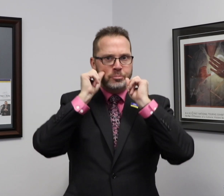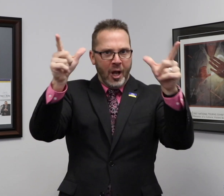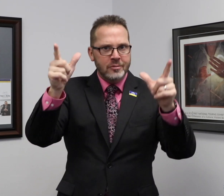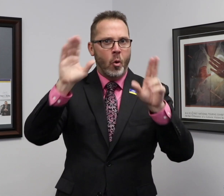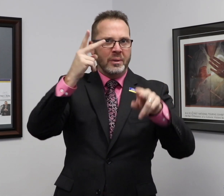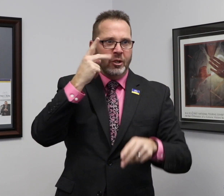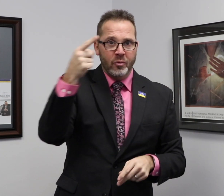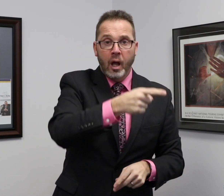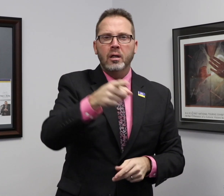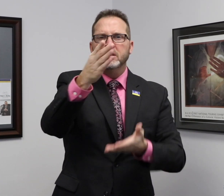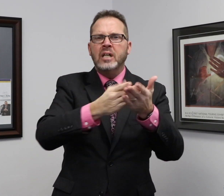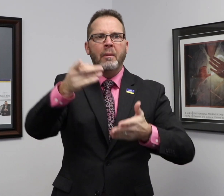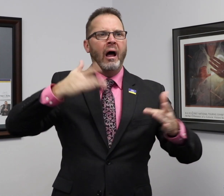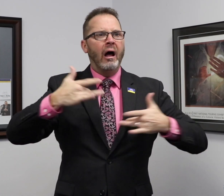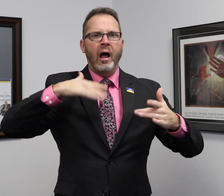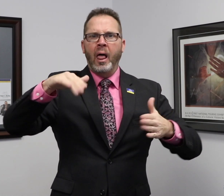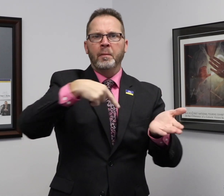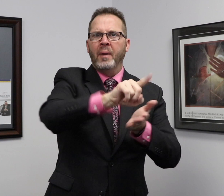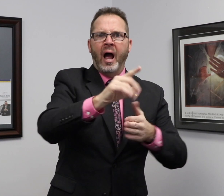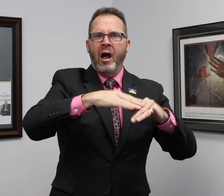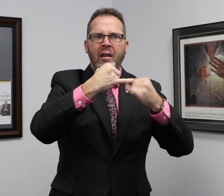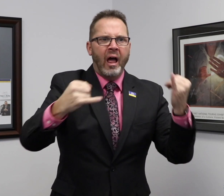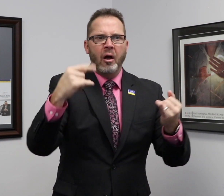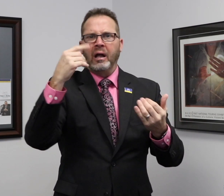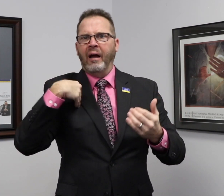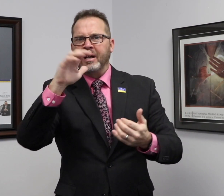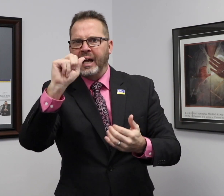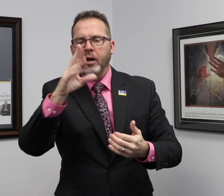our surprise guest! She is coming to be with us for the screening. You can buy tickets